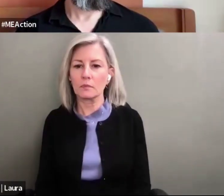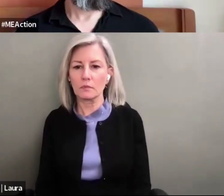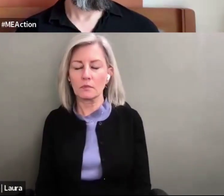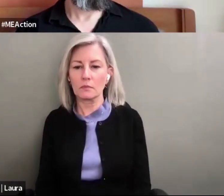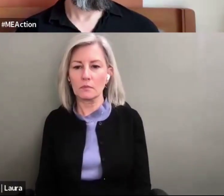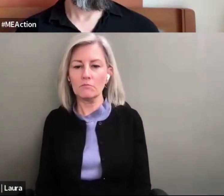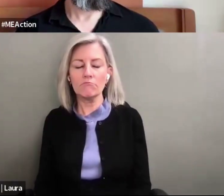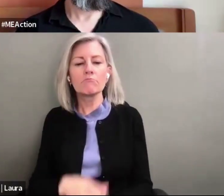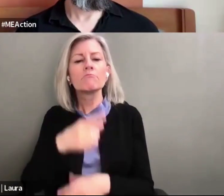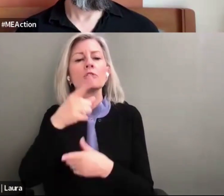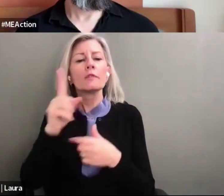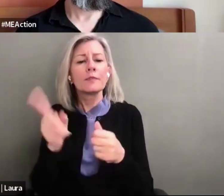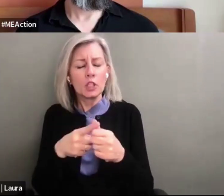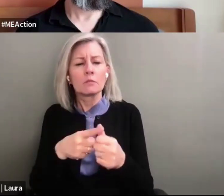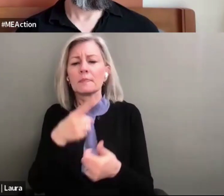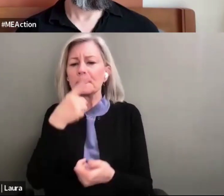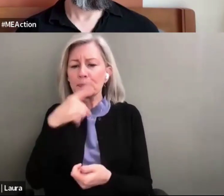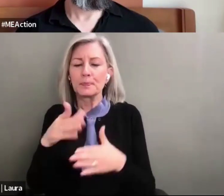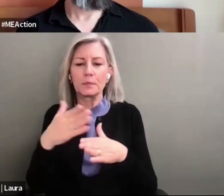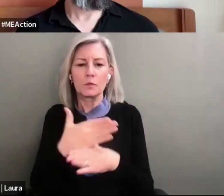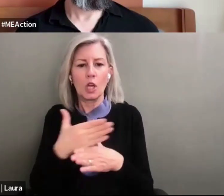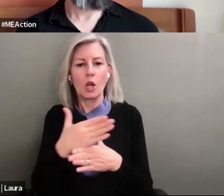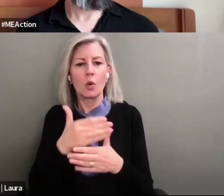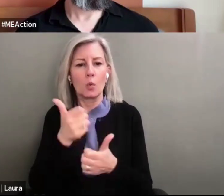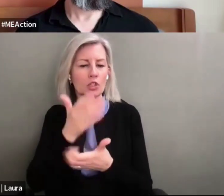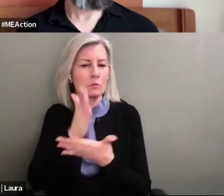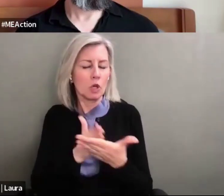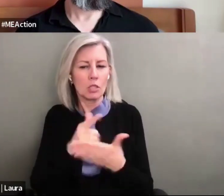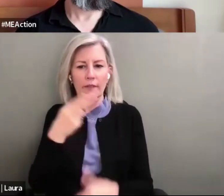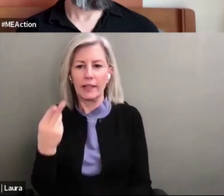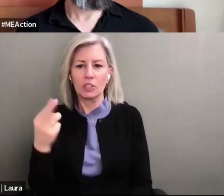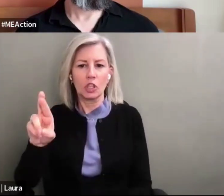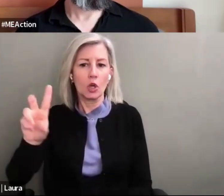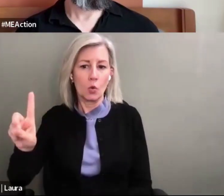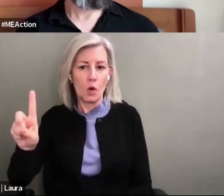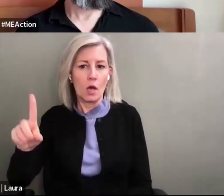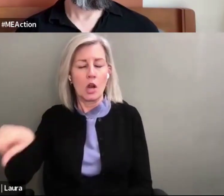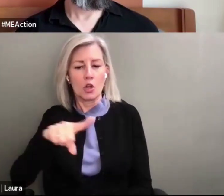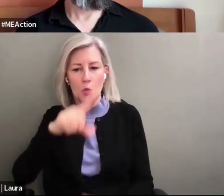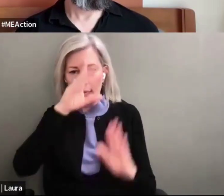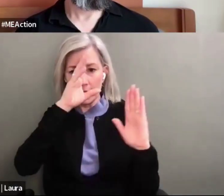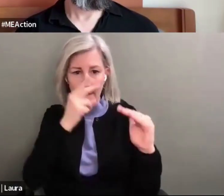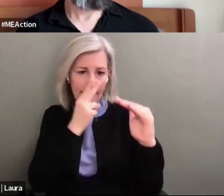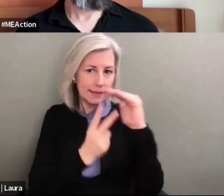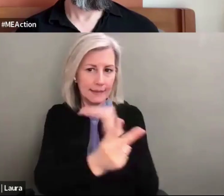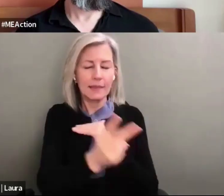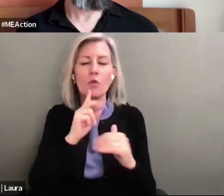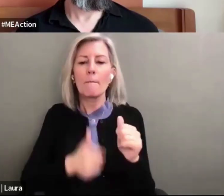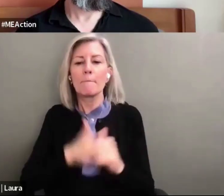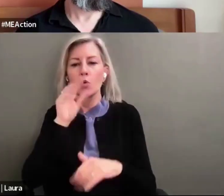We have some questions for you , the first of which is, could you share with us what elements of H.R. 1